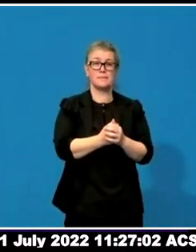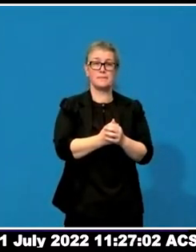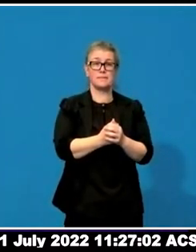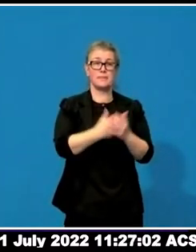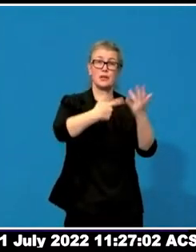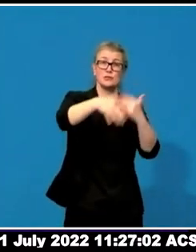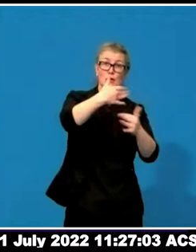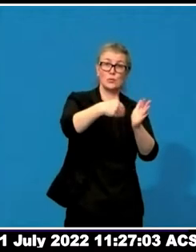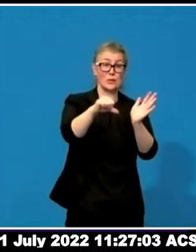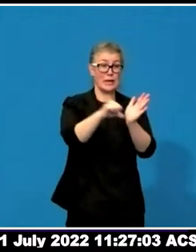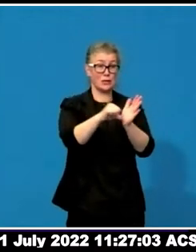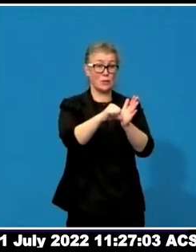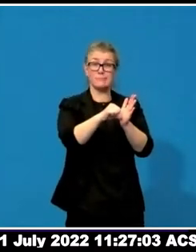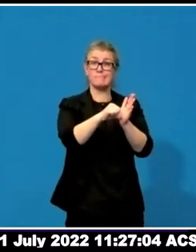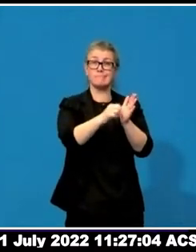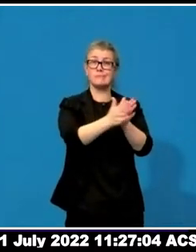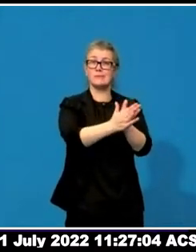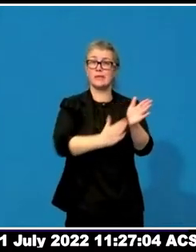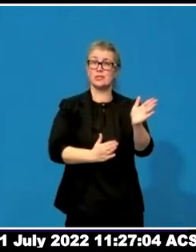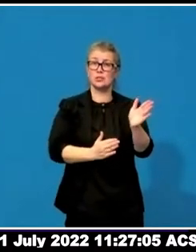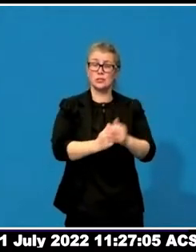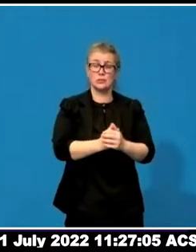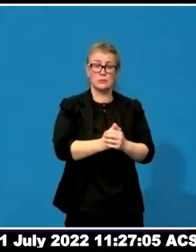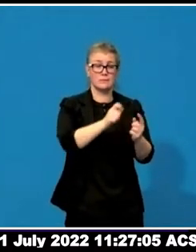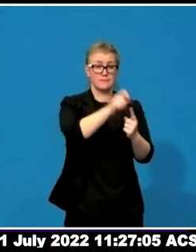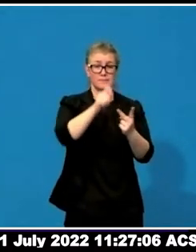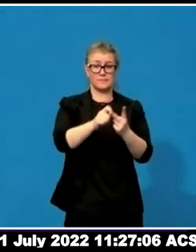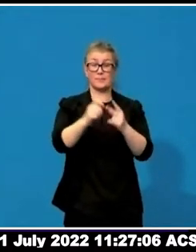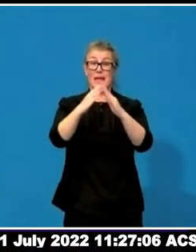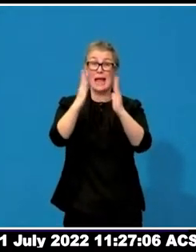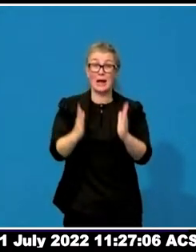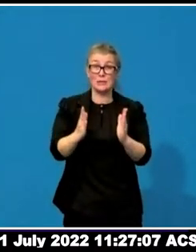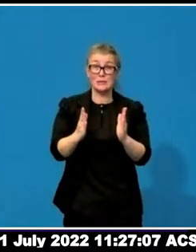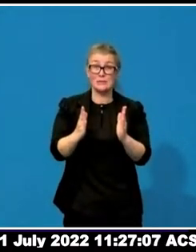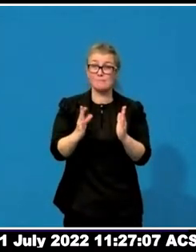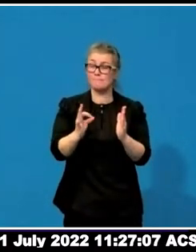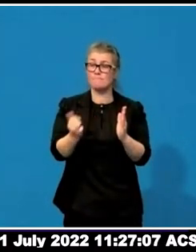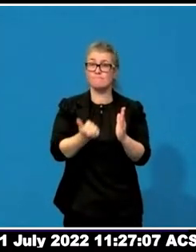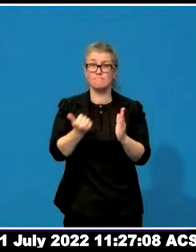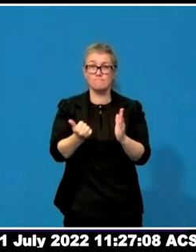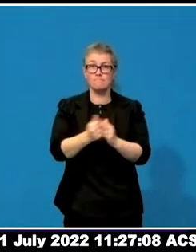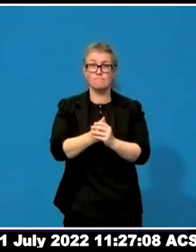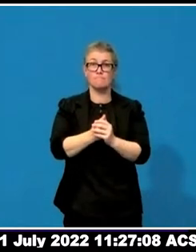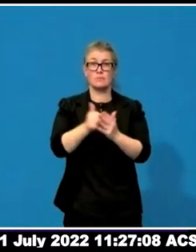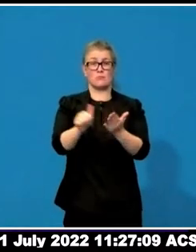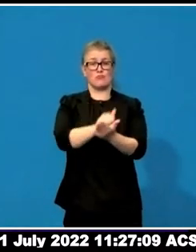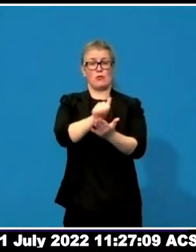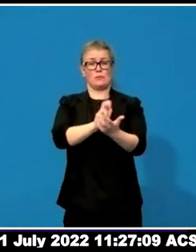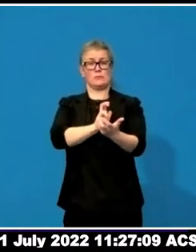disadvantage, lack of housing and poverty, First Nations concepts of what health and